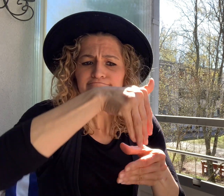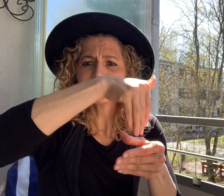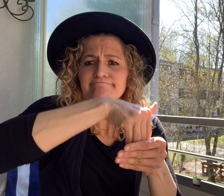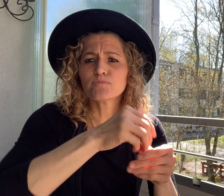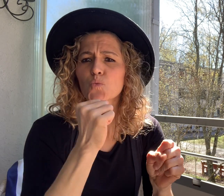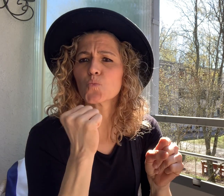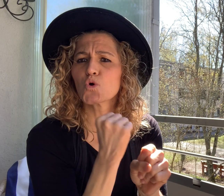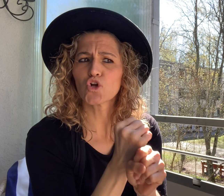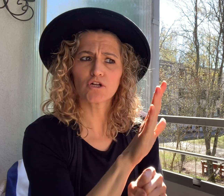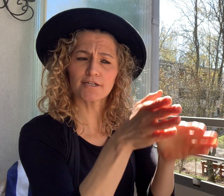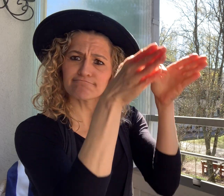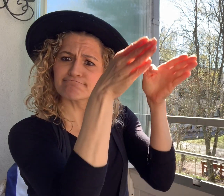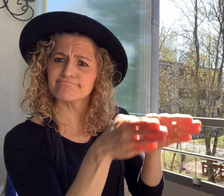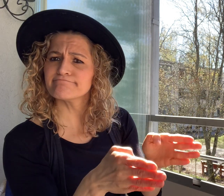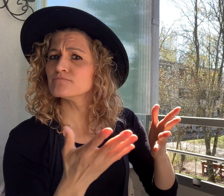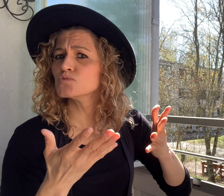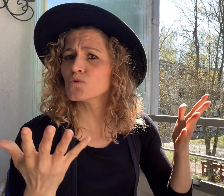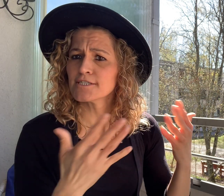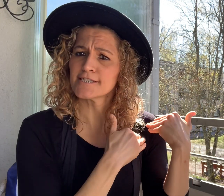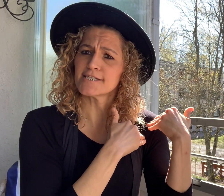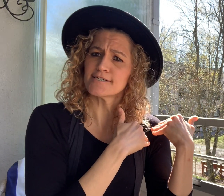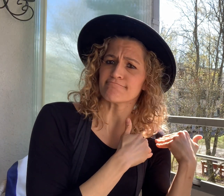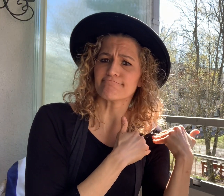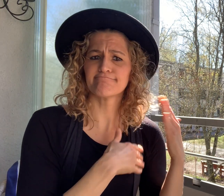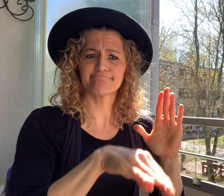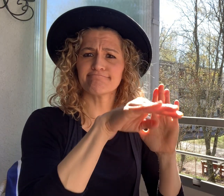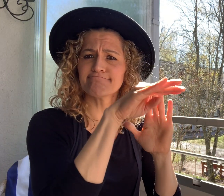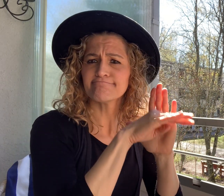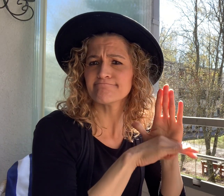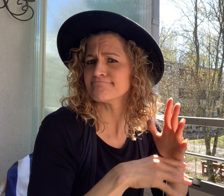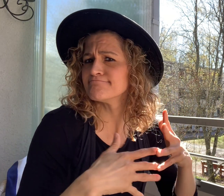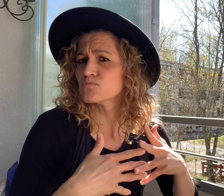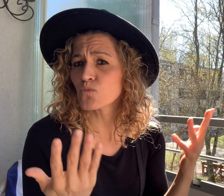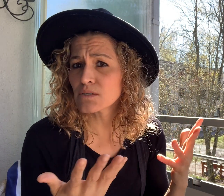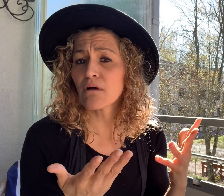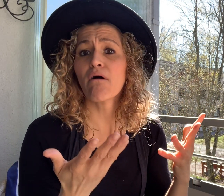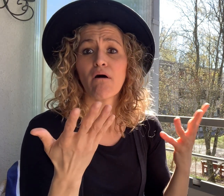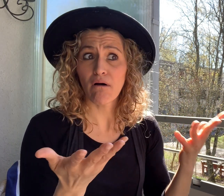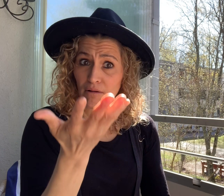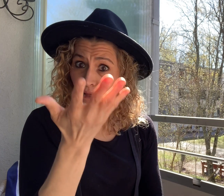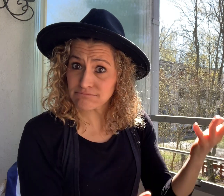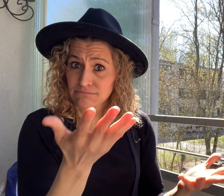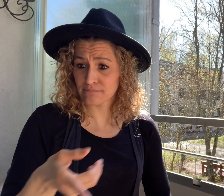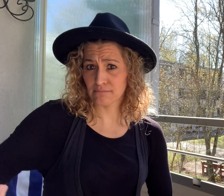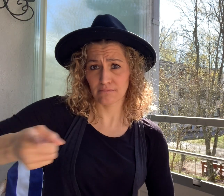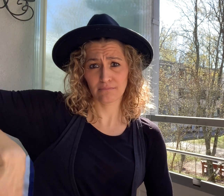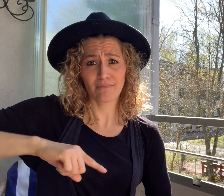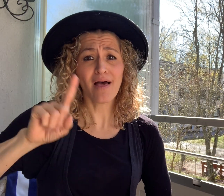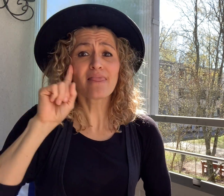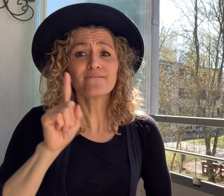interpreters and whether they should be considered